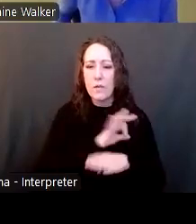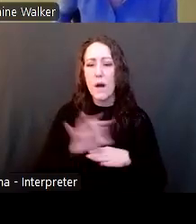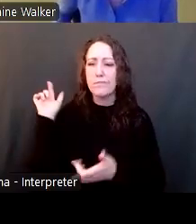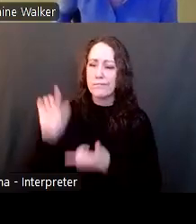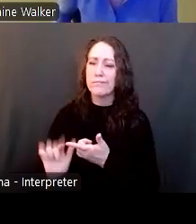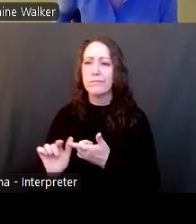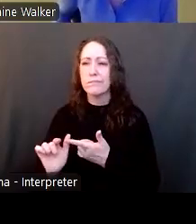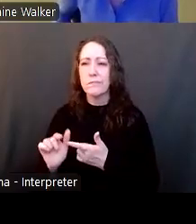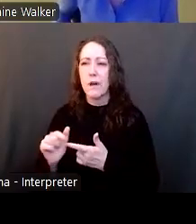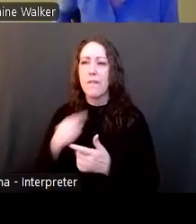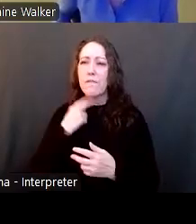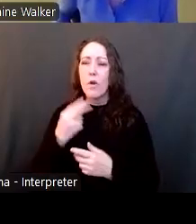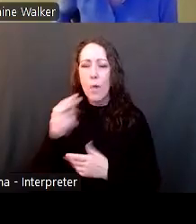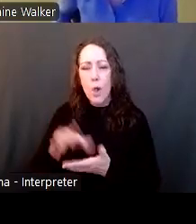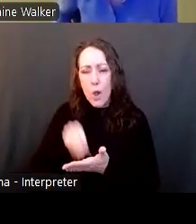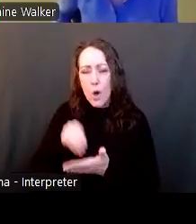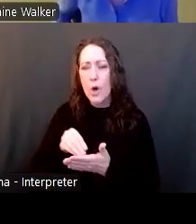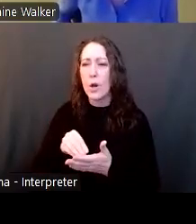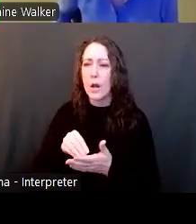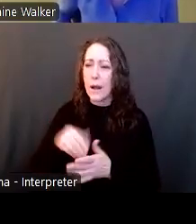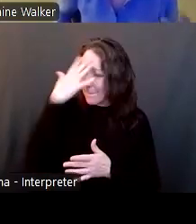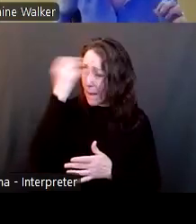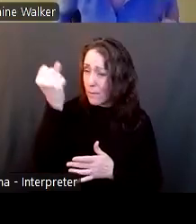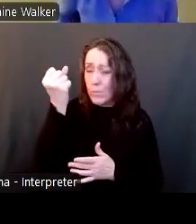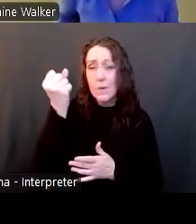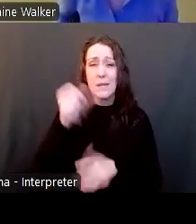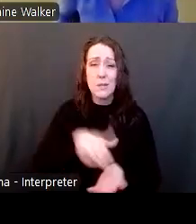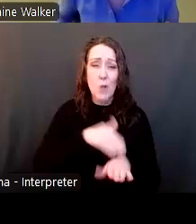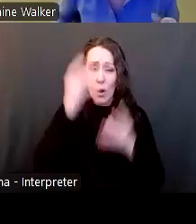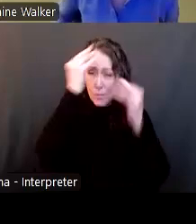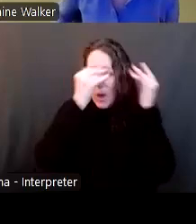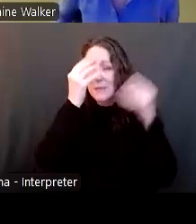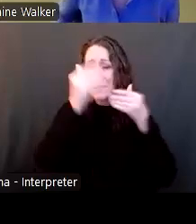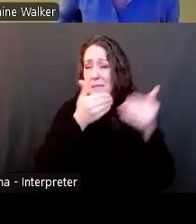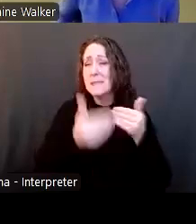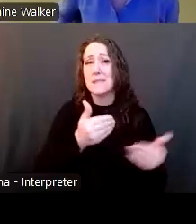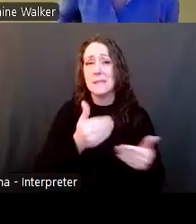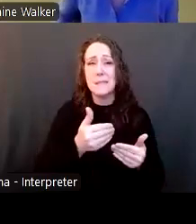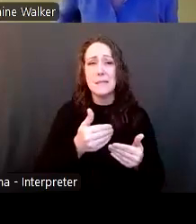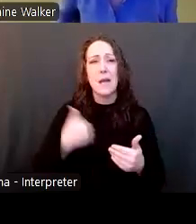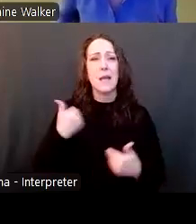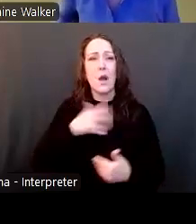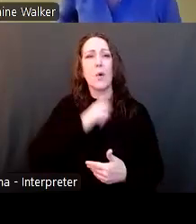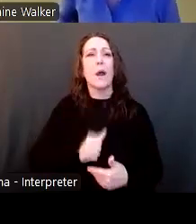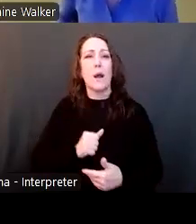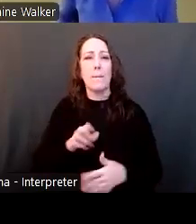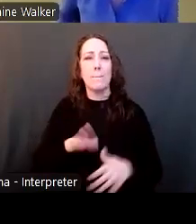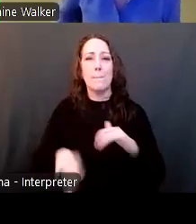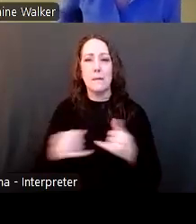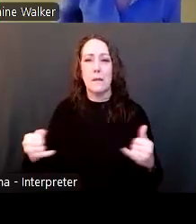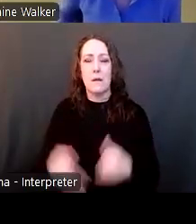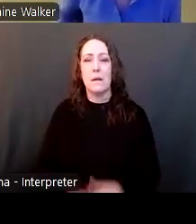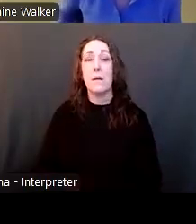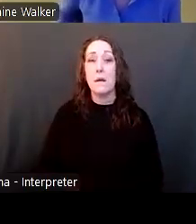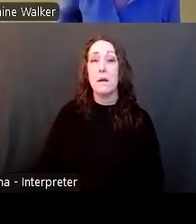and memory slower speed of processing and younger AG at Baseline then in the subsequence study we